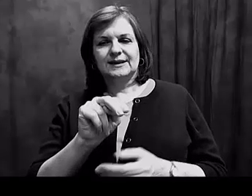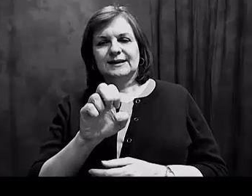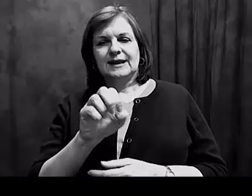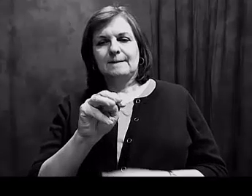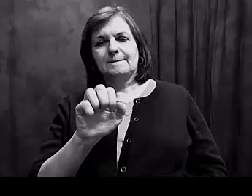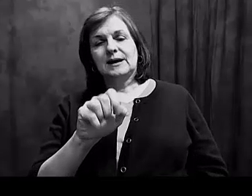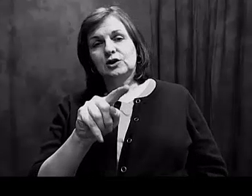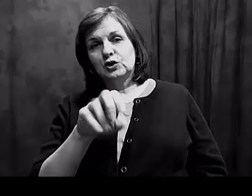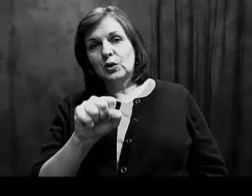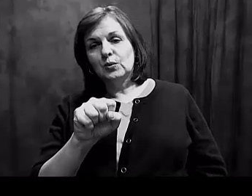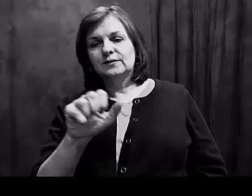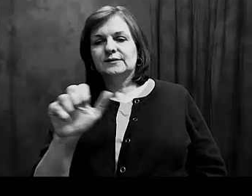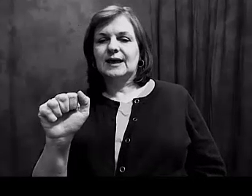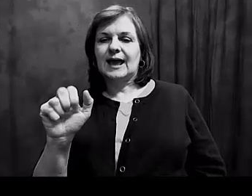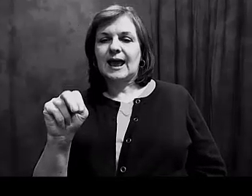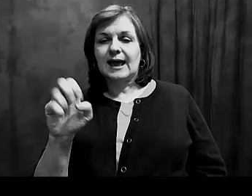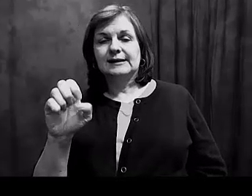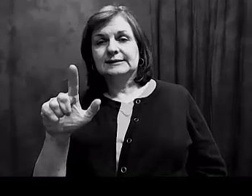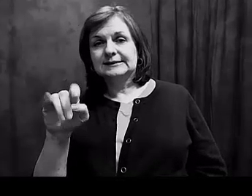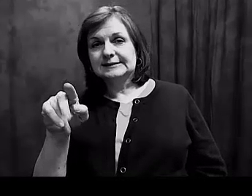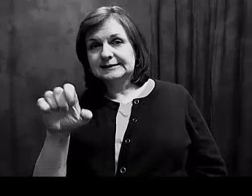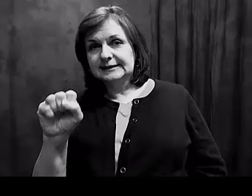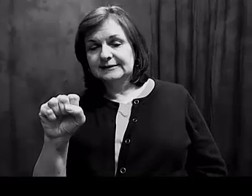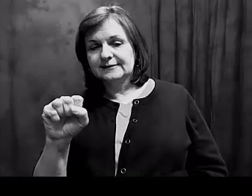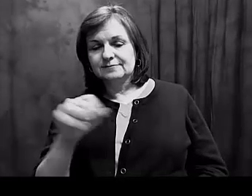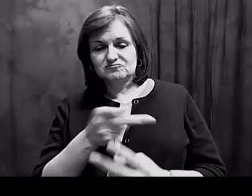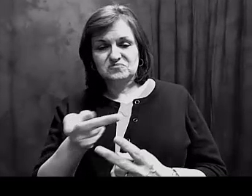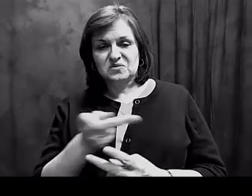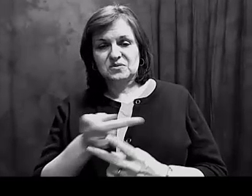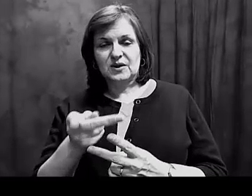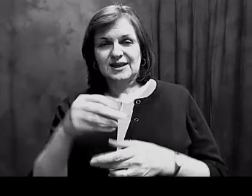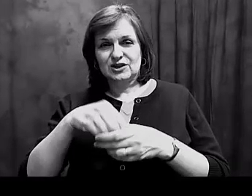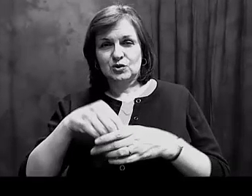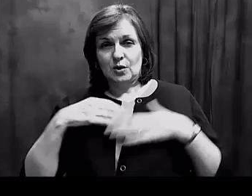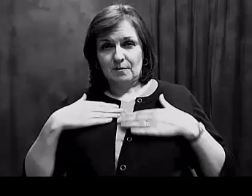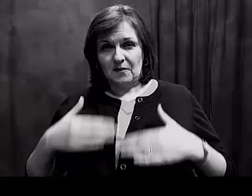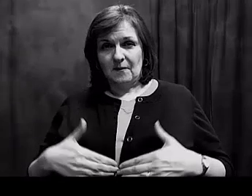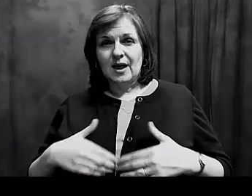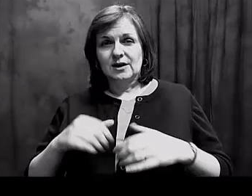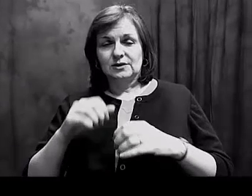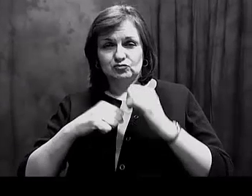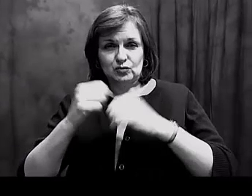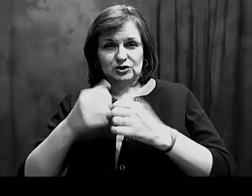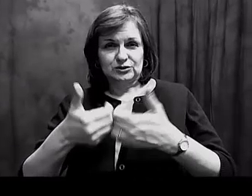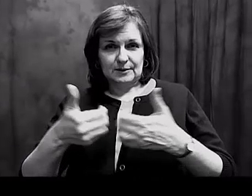and annelids based on how they are structured with their internal cavity